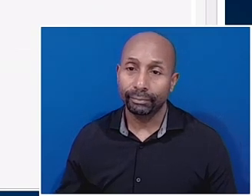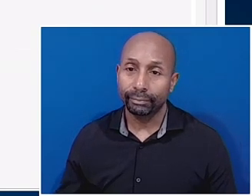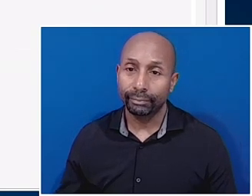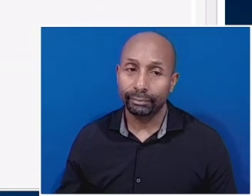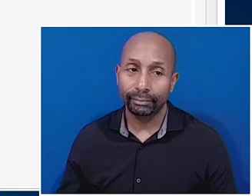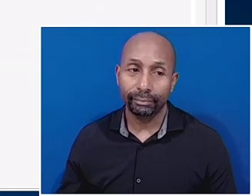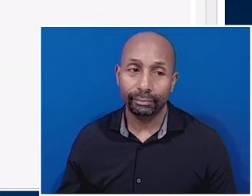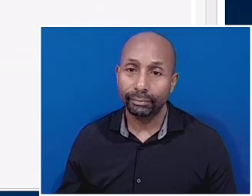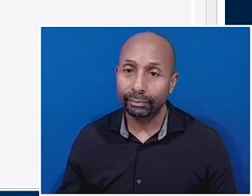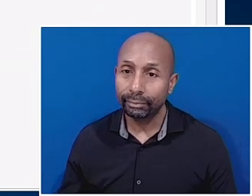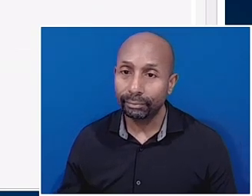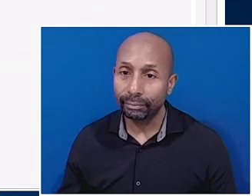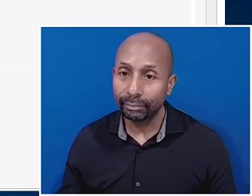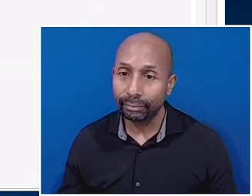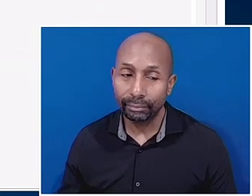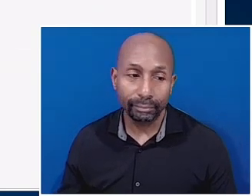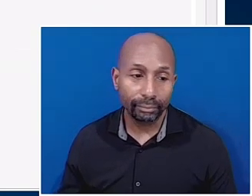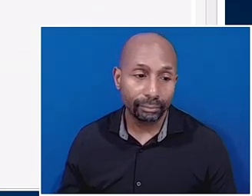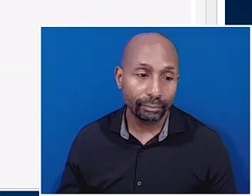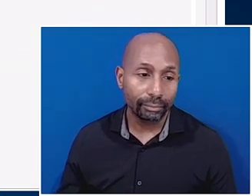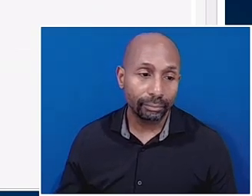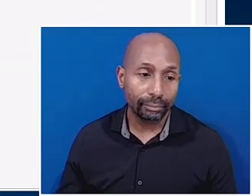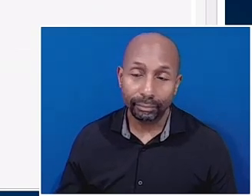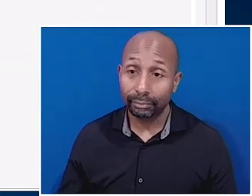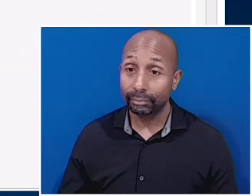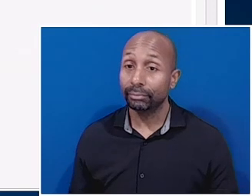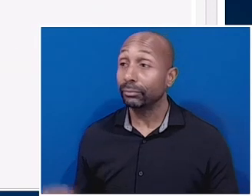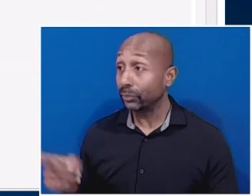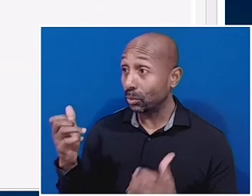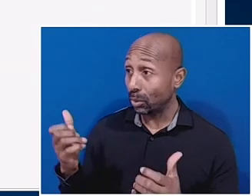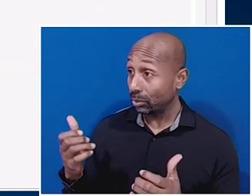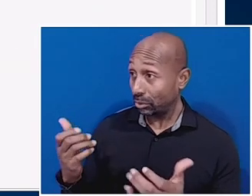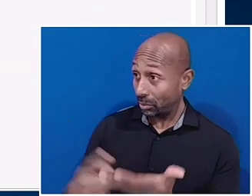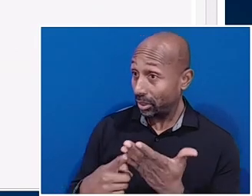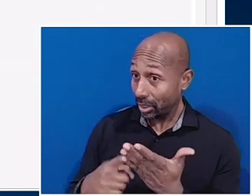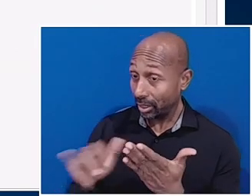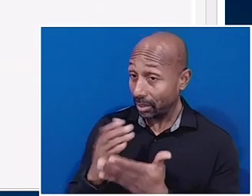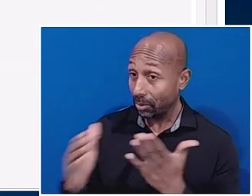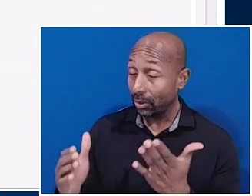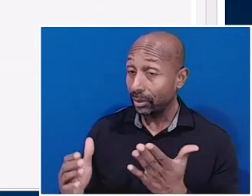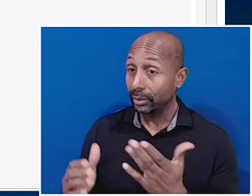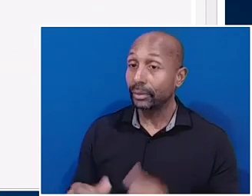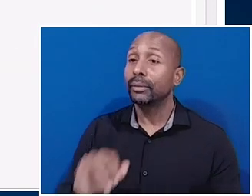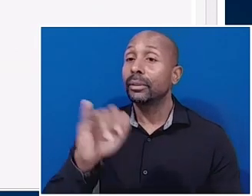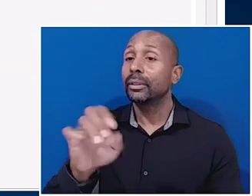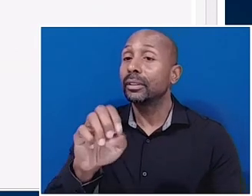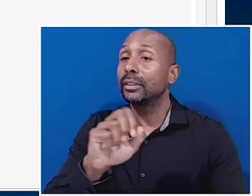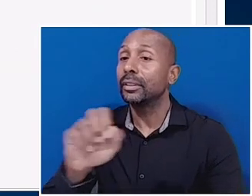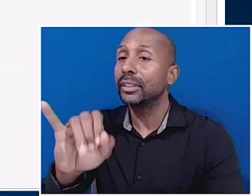I think- yeah, I think so, yeah. Alright, alright. Jessi. So I just wanted to flag for the Department